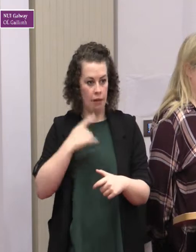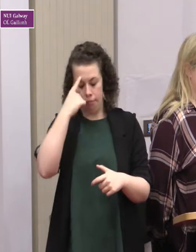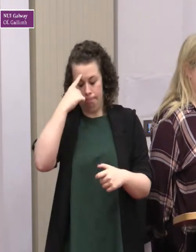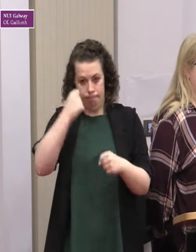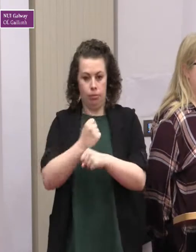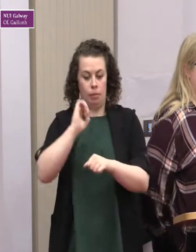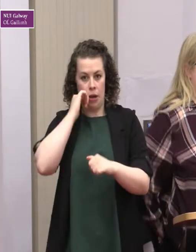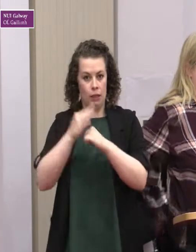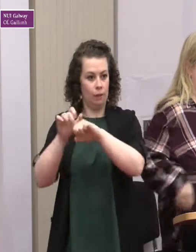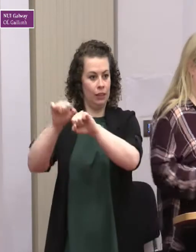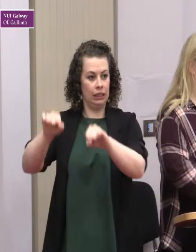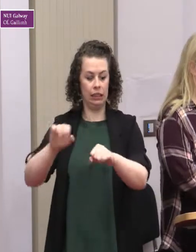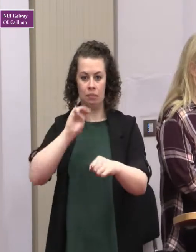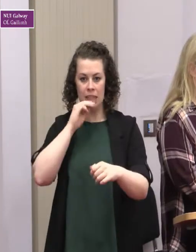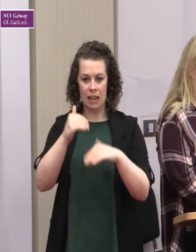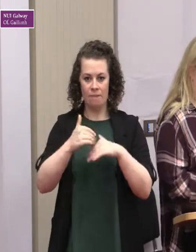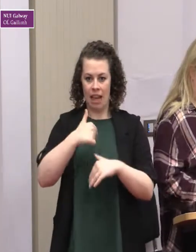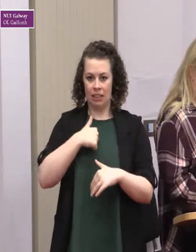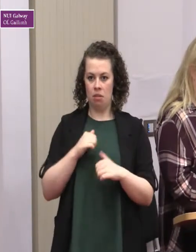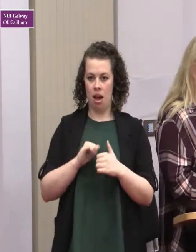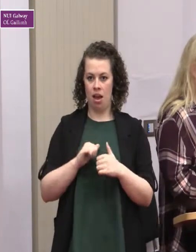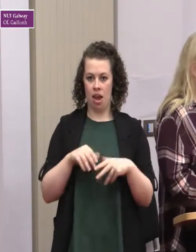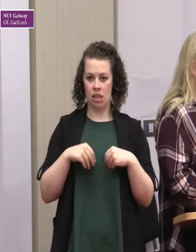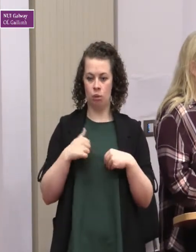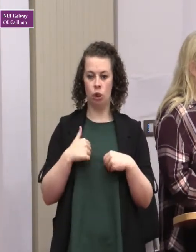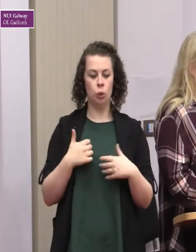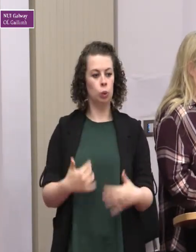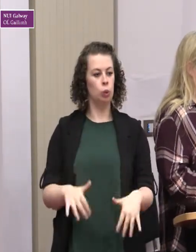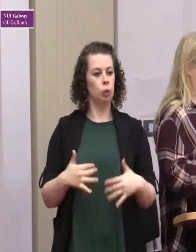It is a lamentable situation.